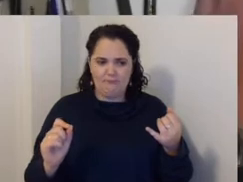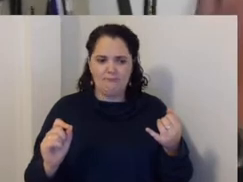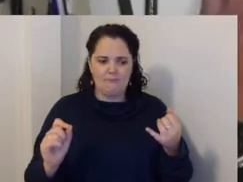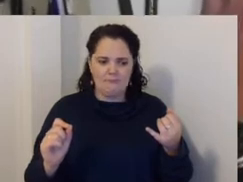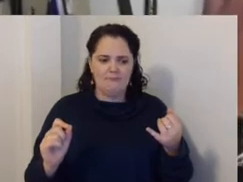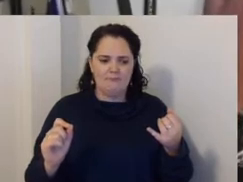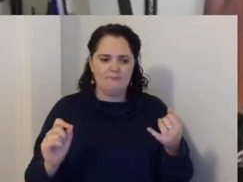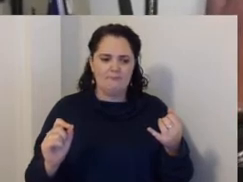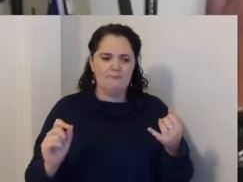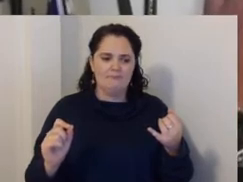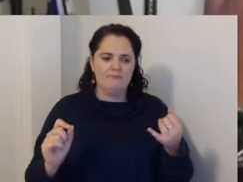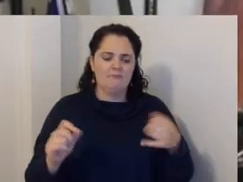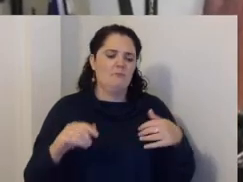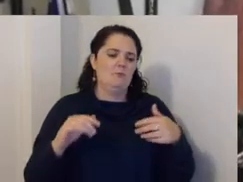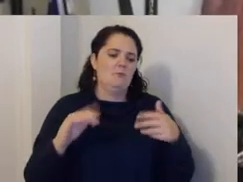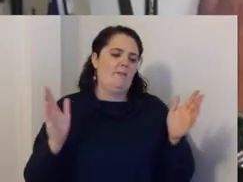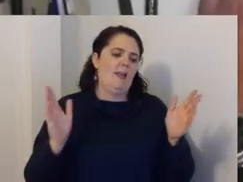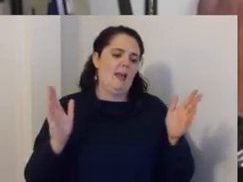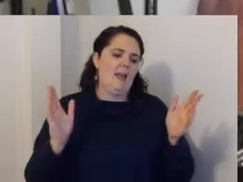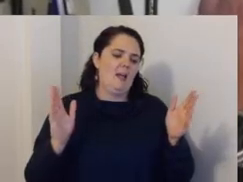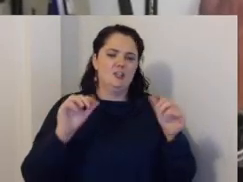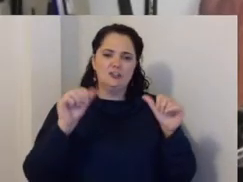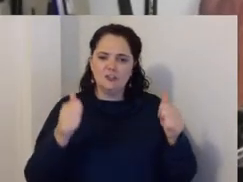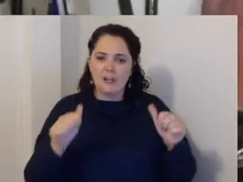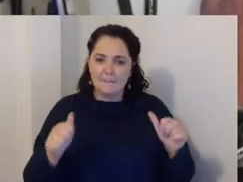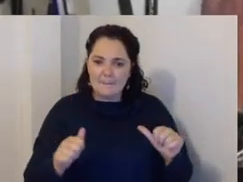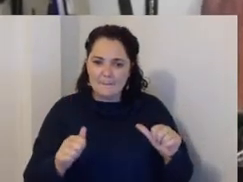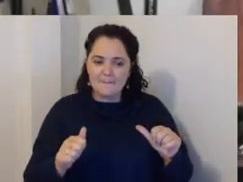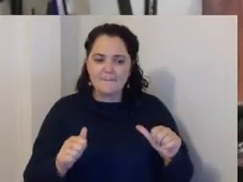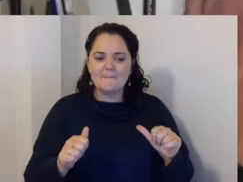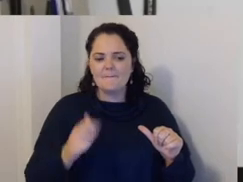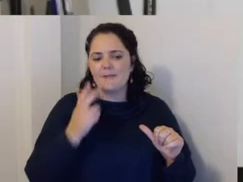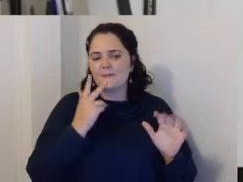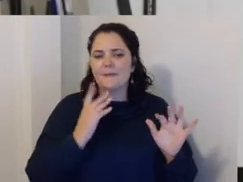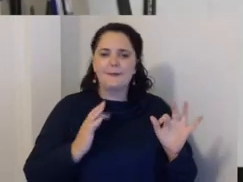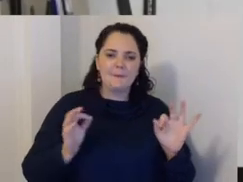doing my charcoal shapes whatever it is nice dark contours of Atticus and Rachel